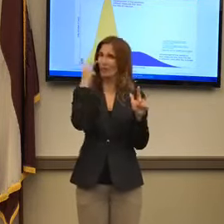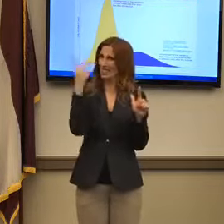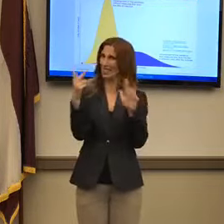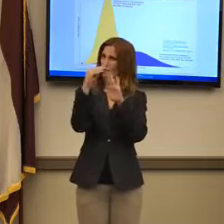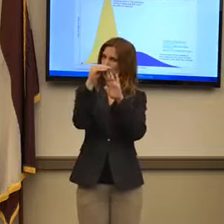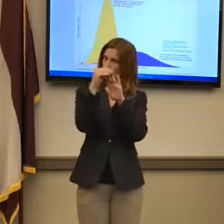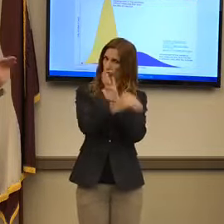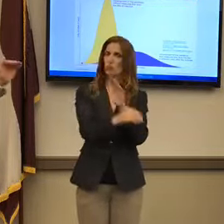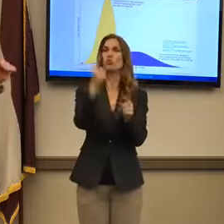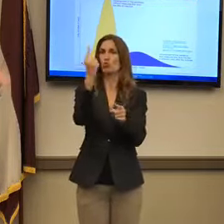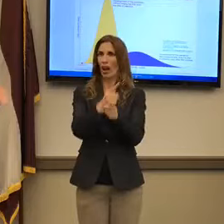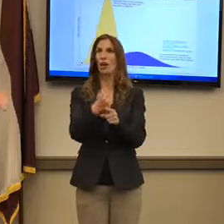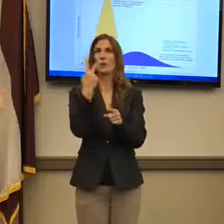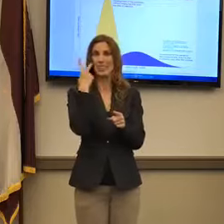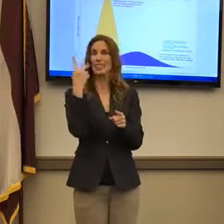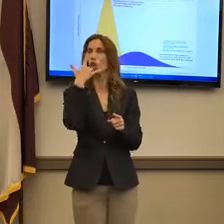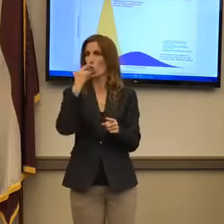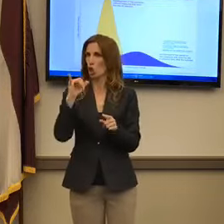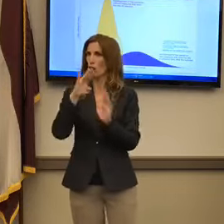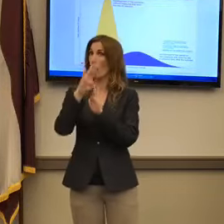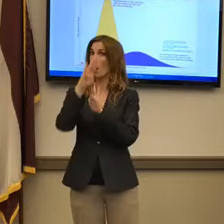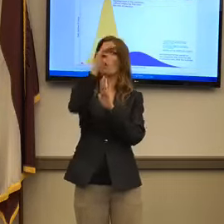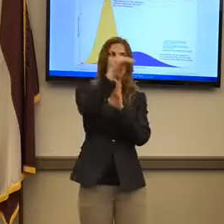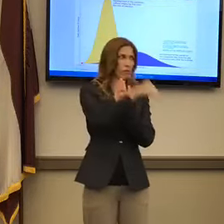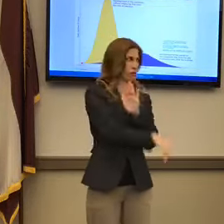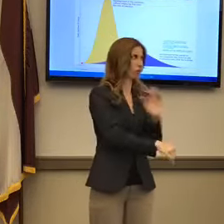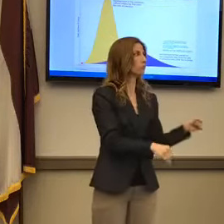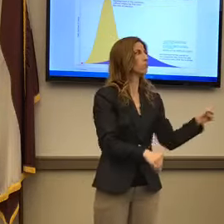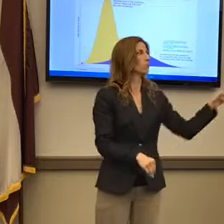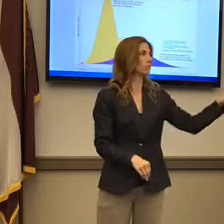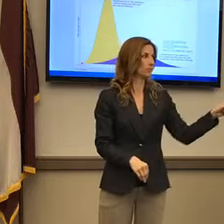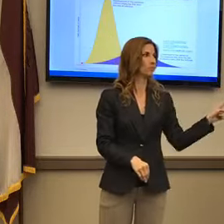right direction we can see that these curves are starting to come down as